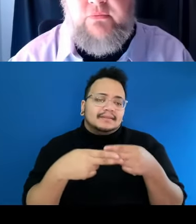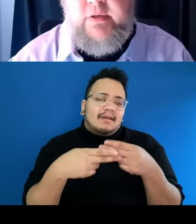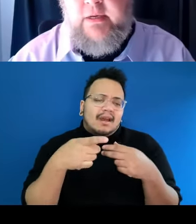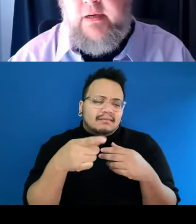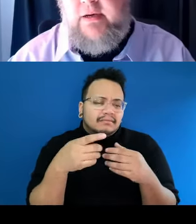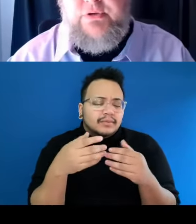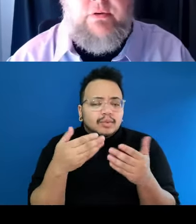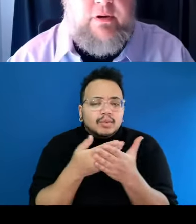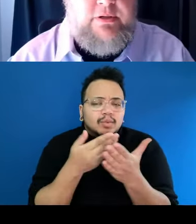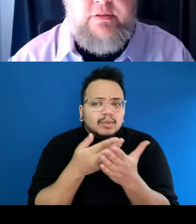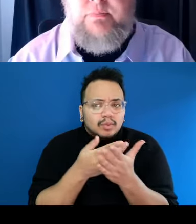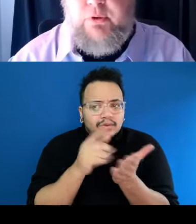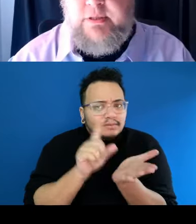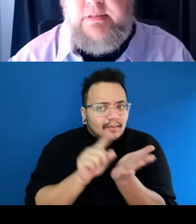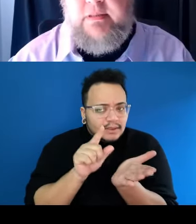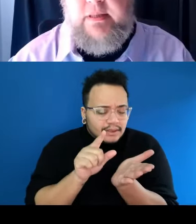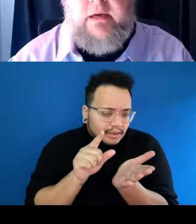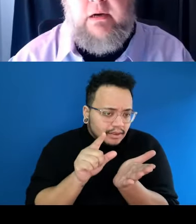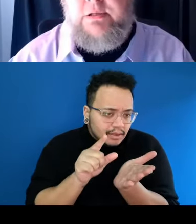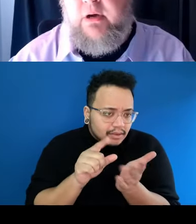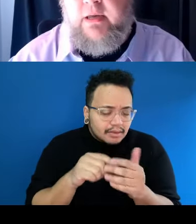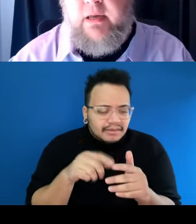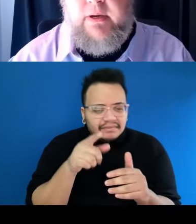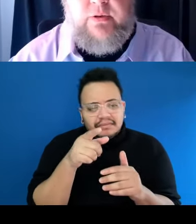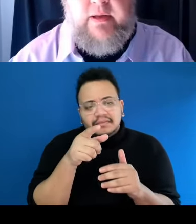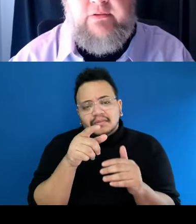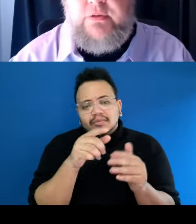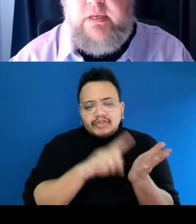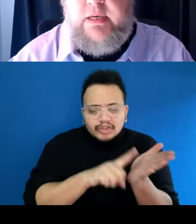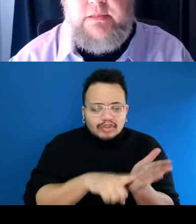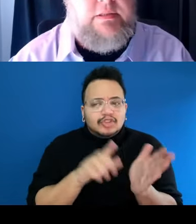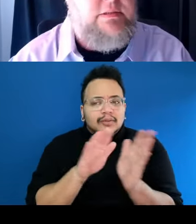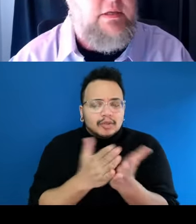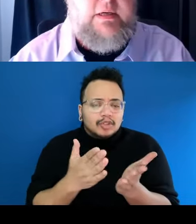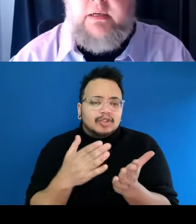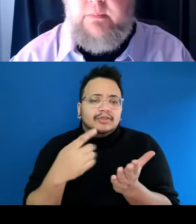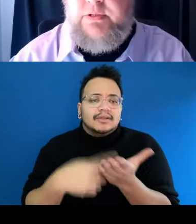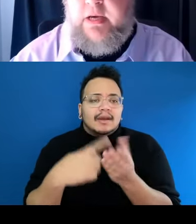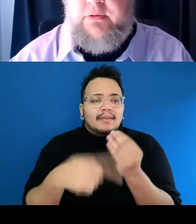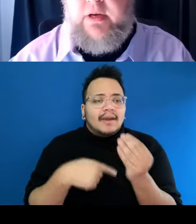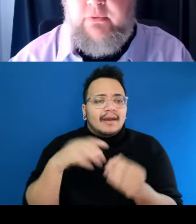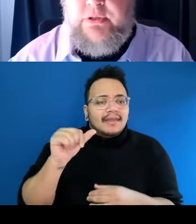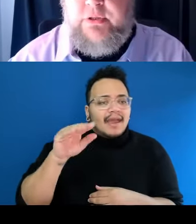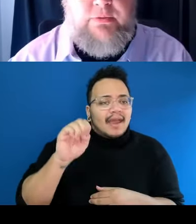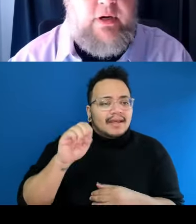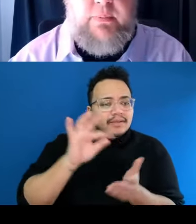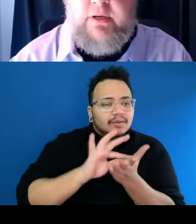of journal articles, books that are talking about trans folks in ACEs. There's not a lot of literature out there,